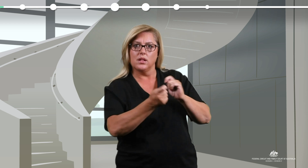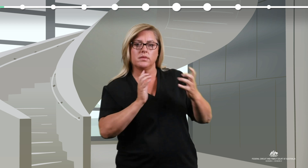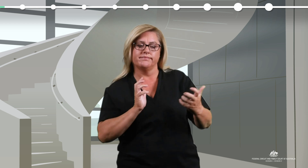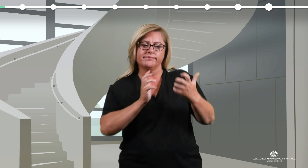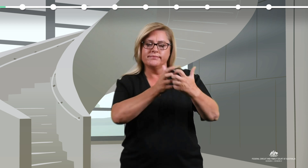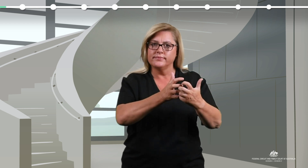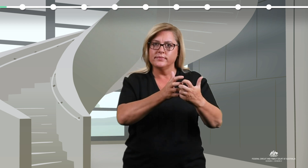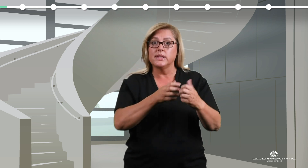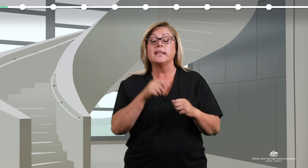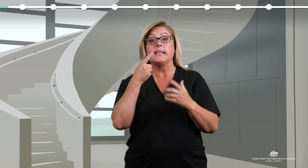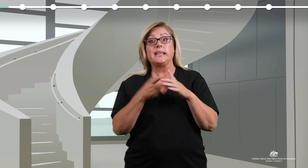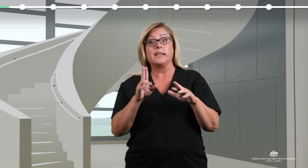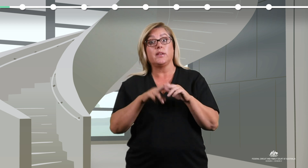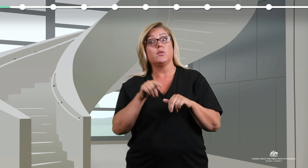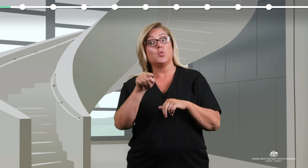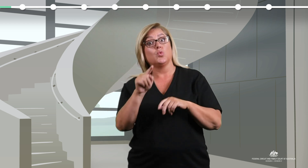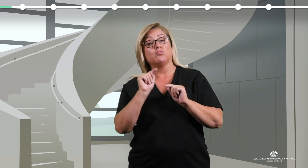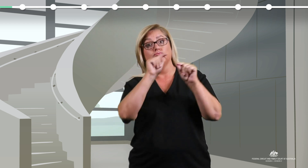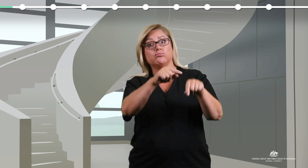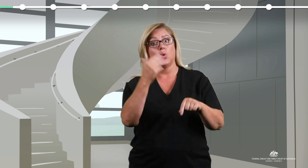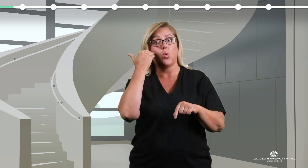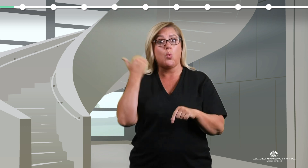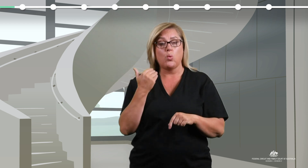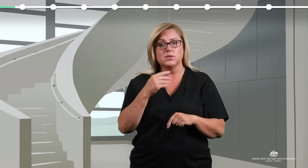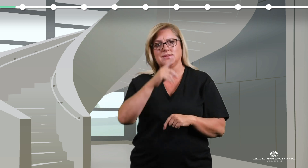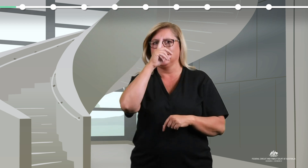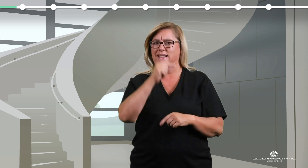If you find yourself here at Court, it can be a stressful time.